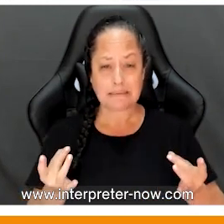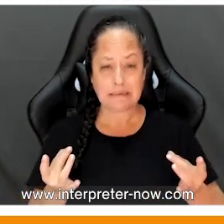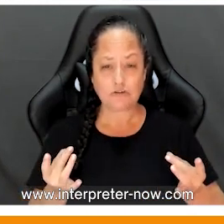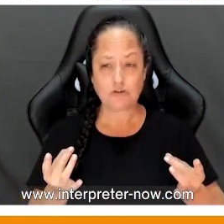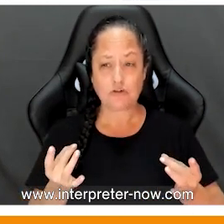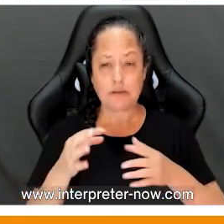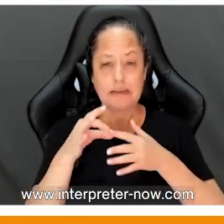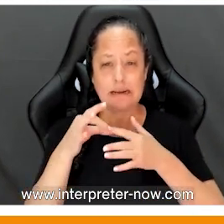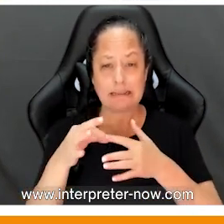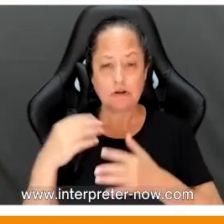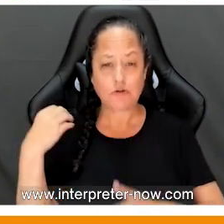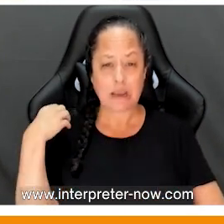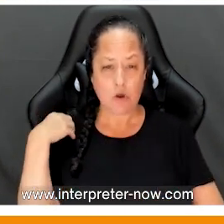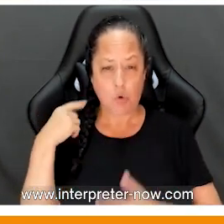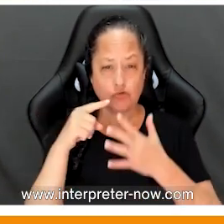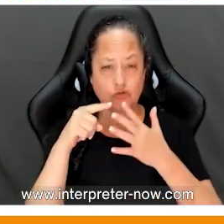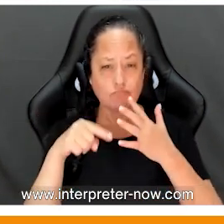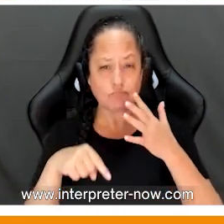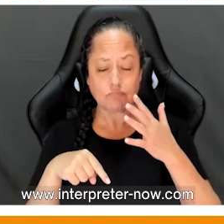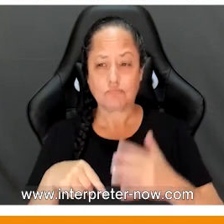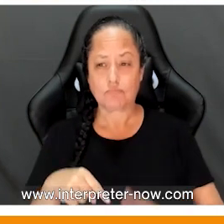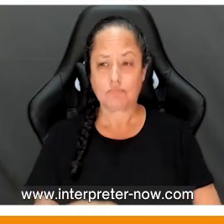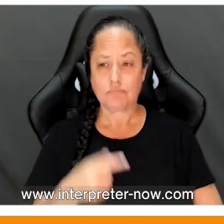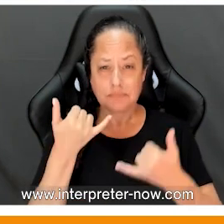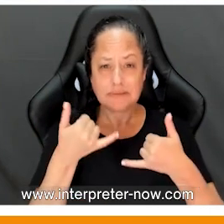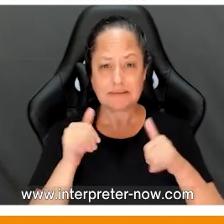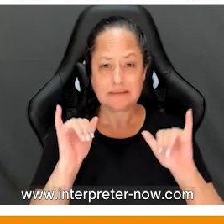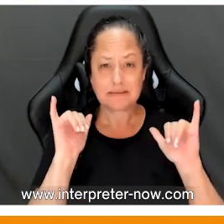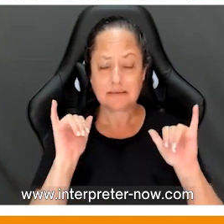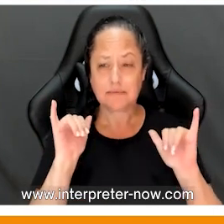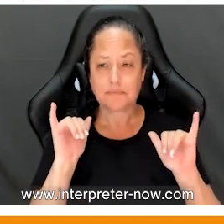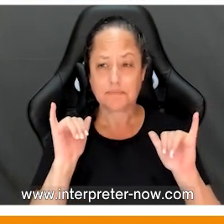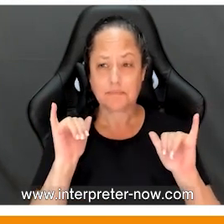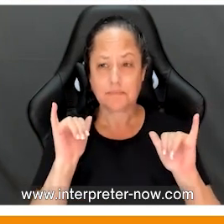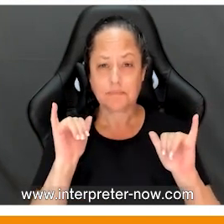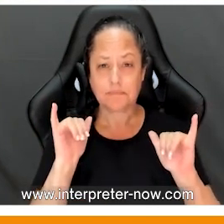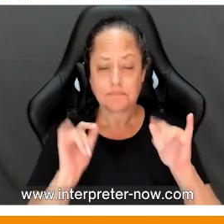I think it still percolates up in different ways.